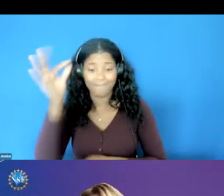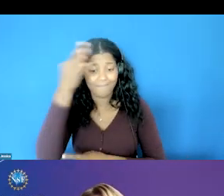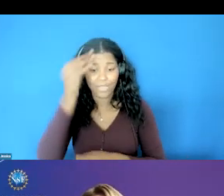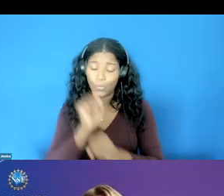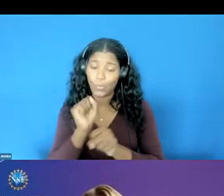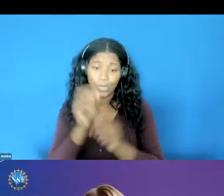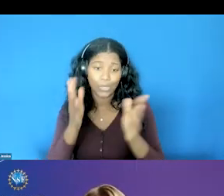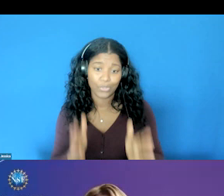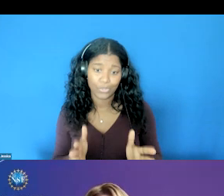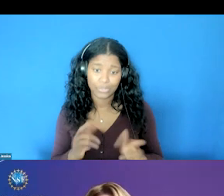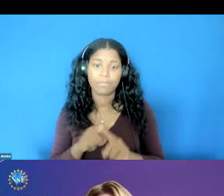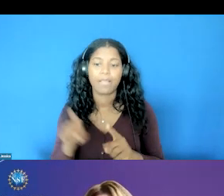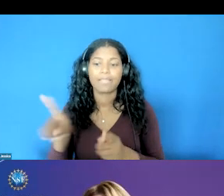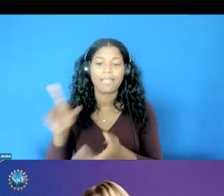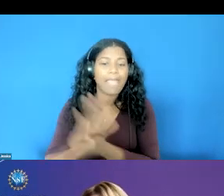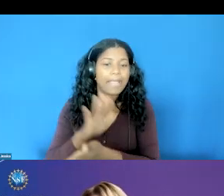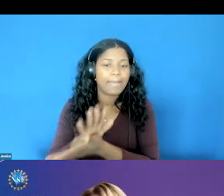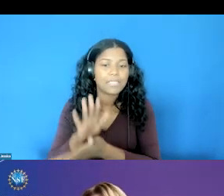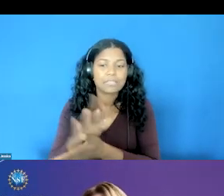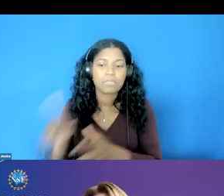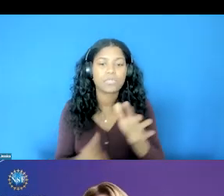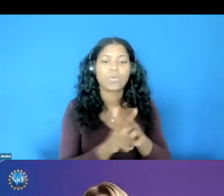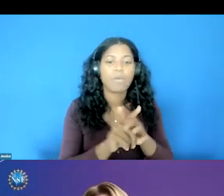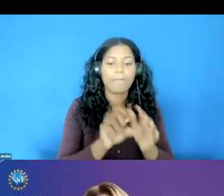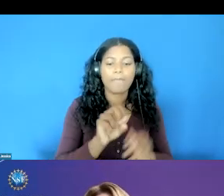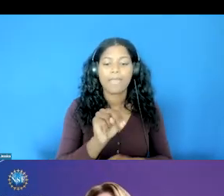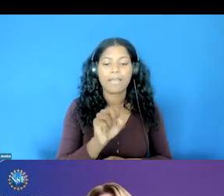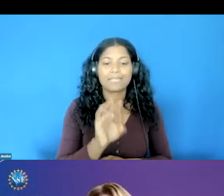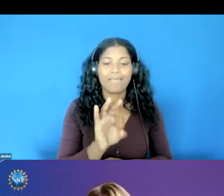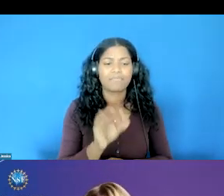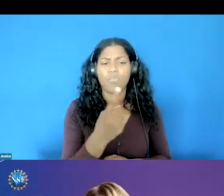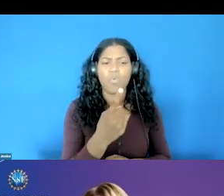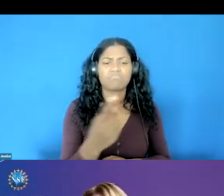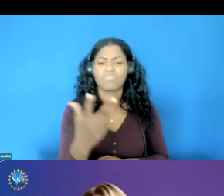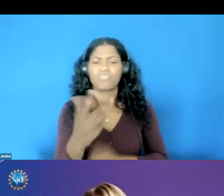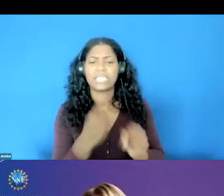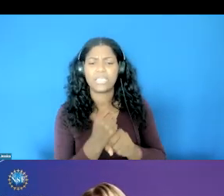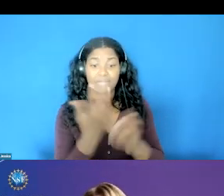but rather academics who come to NSF for one to three years to serve and then return to their home institution.